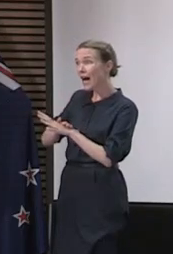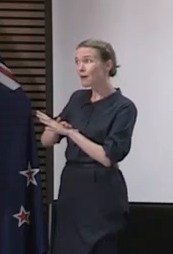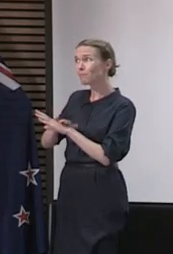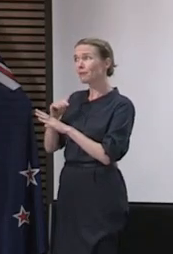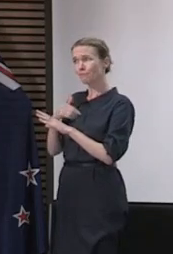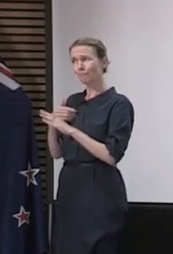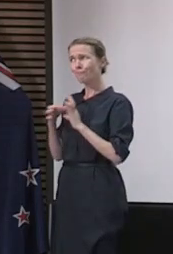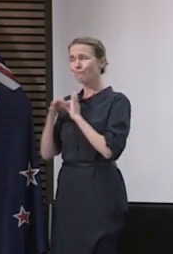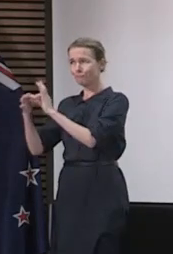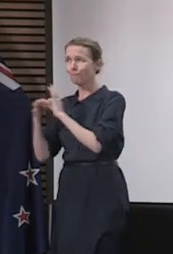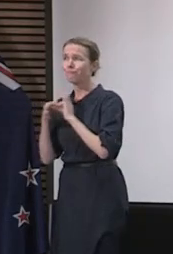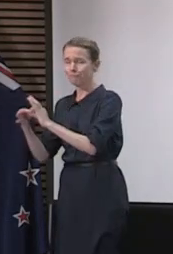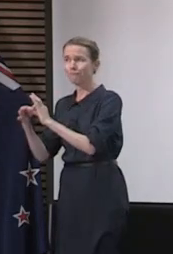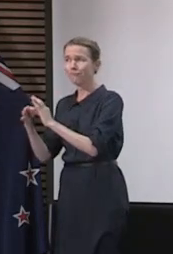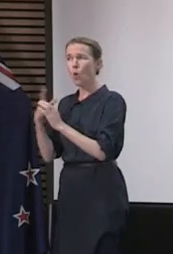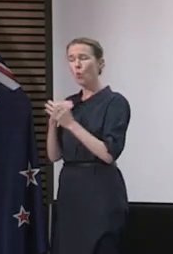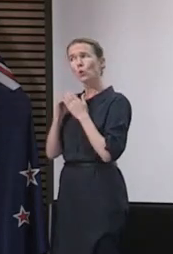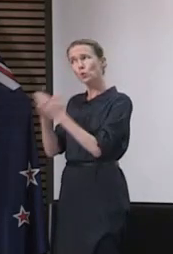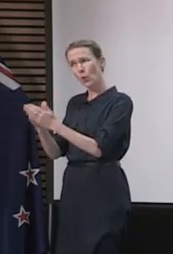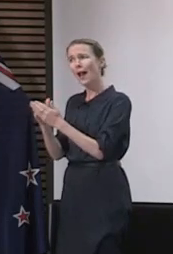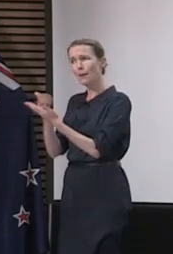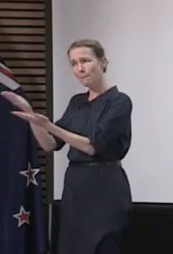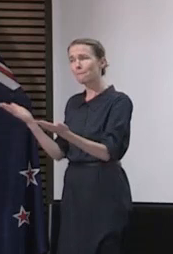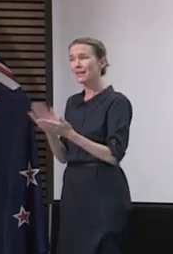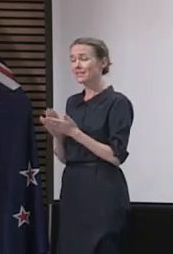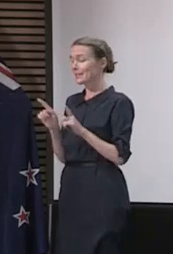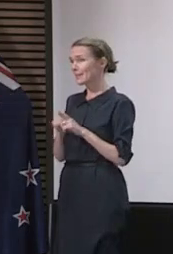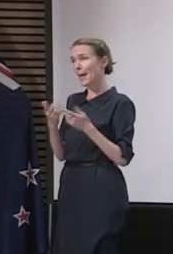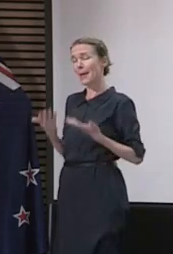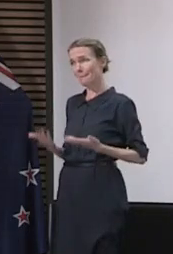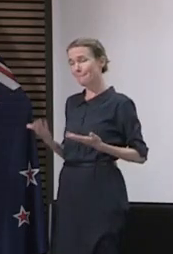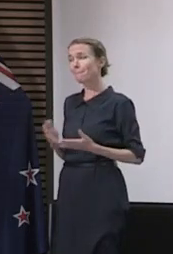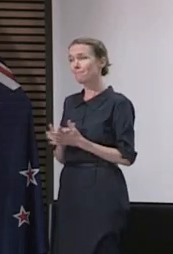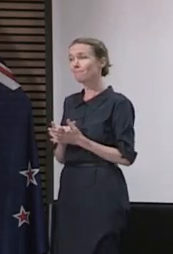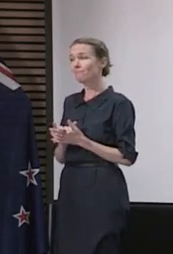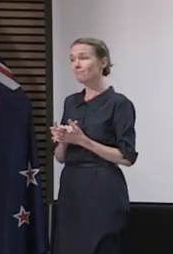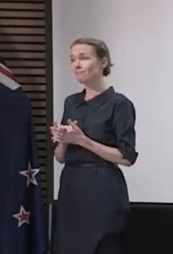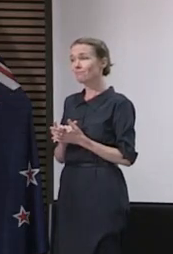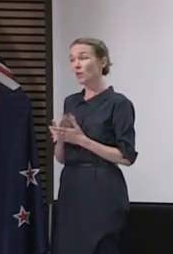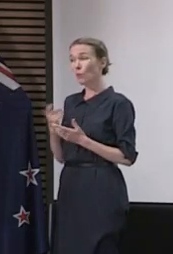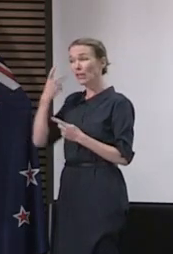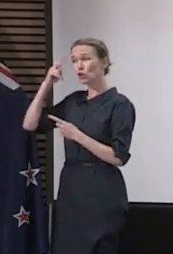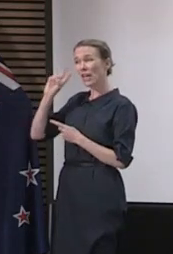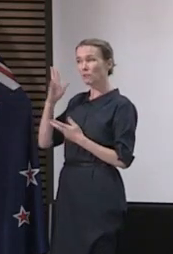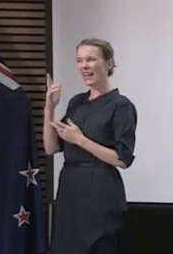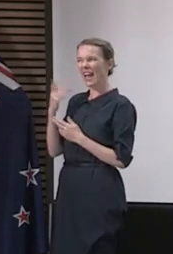our Pacific Island neighbours in times of hardship and in good times. And this is - it's